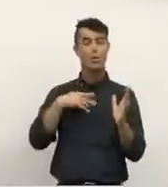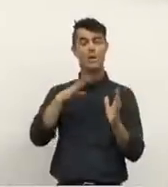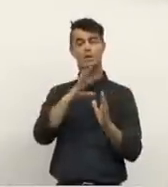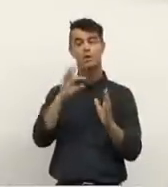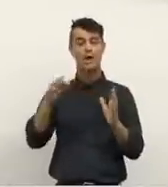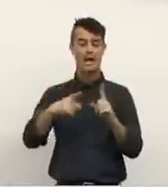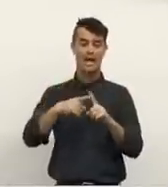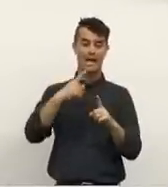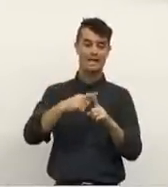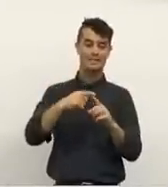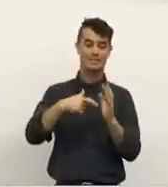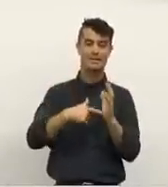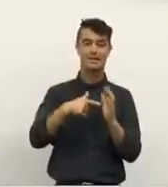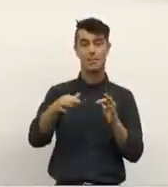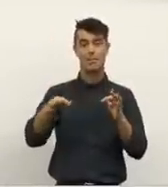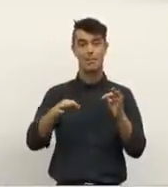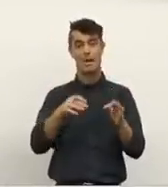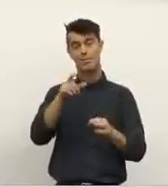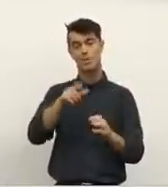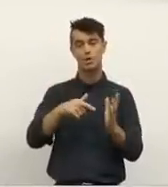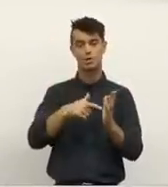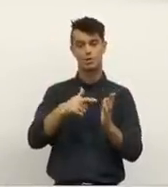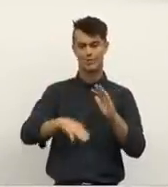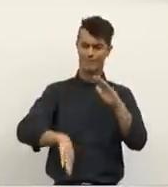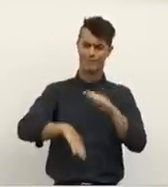because that's not what their role is.